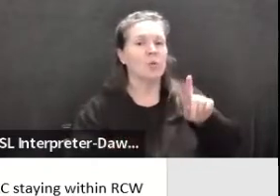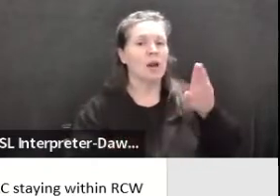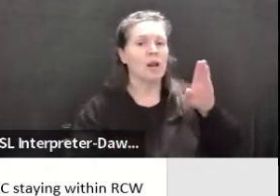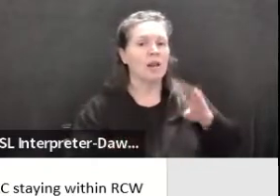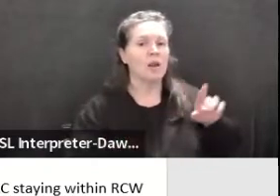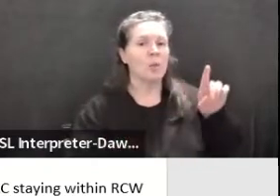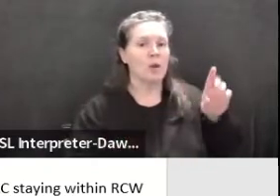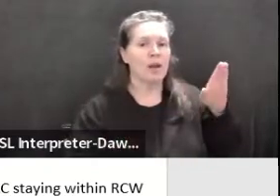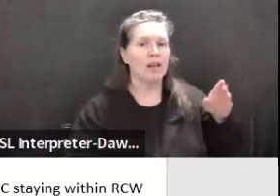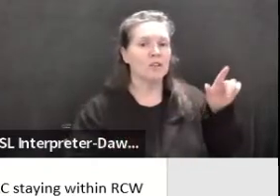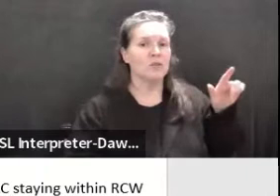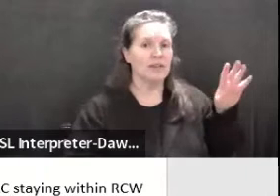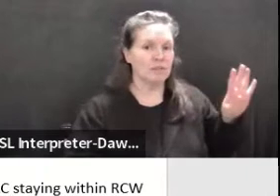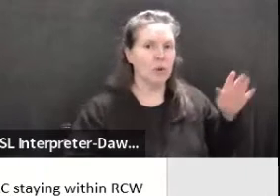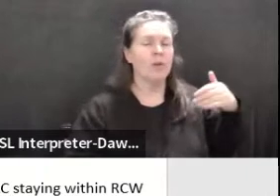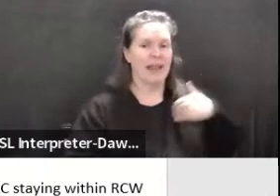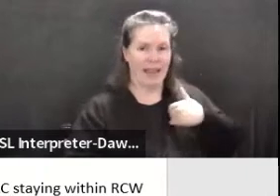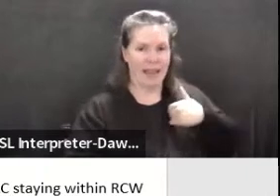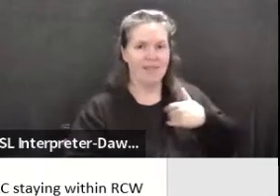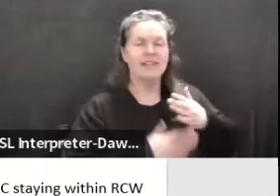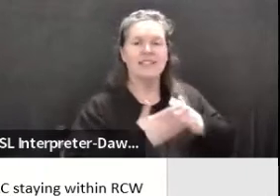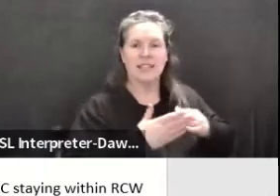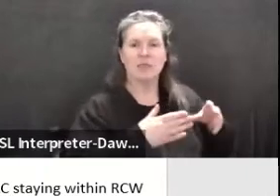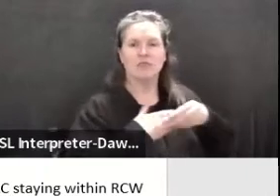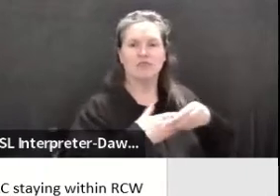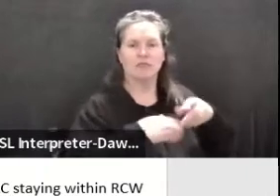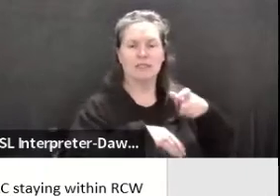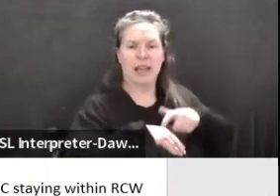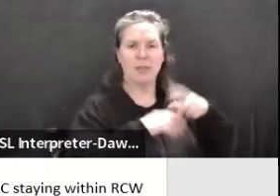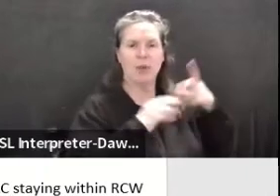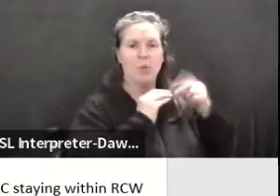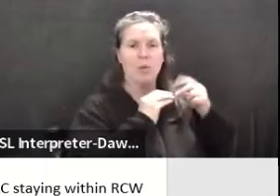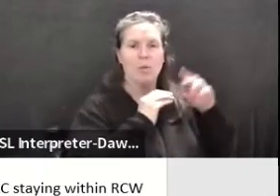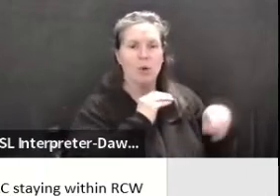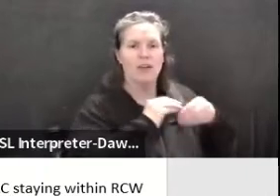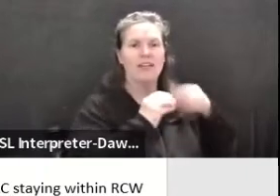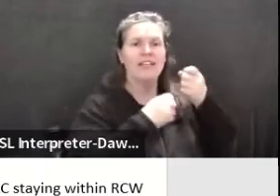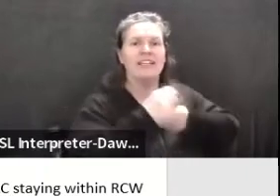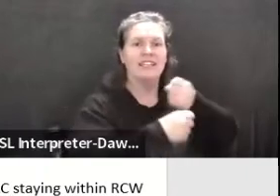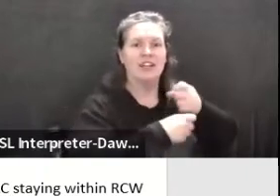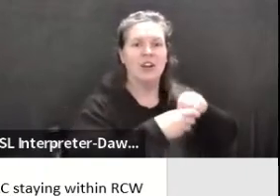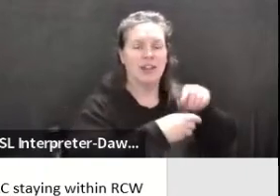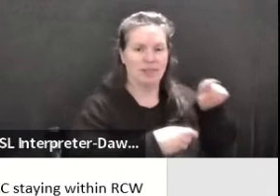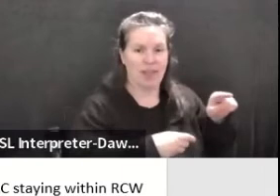So you have an extra year in that, but thank so much for sharing